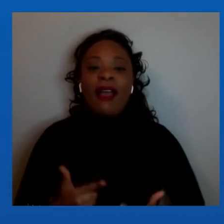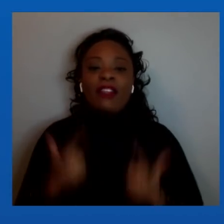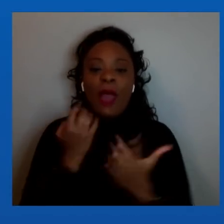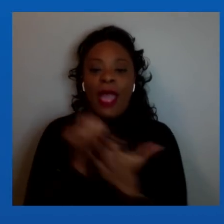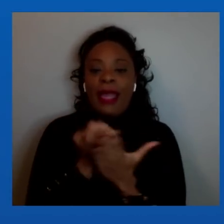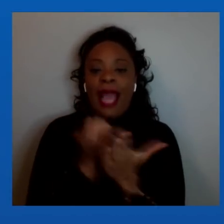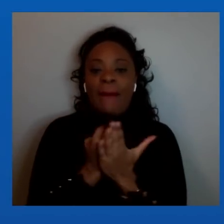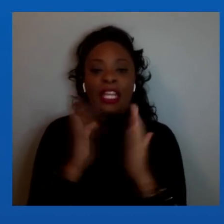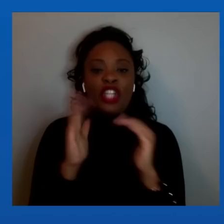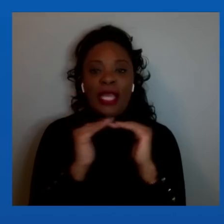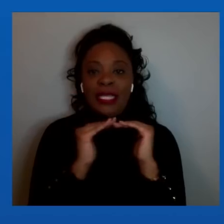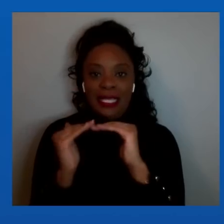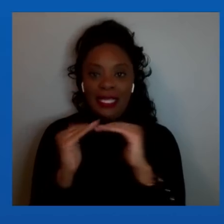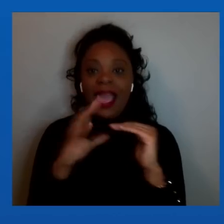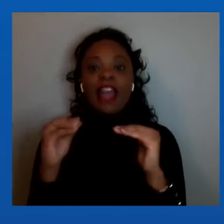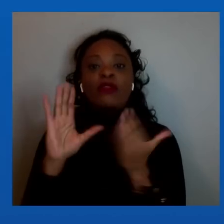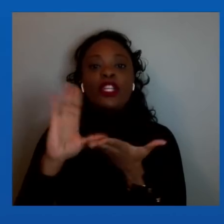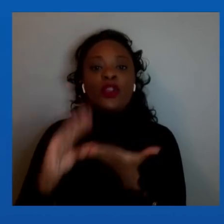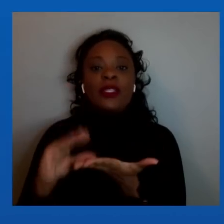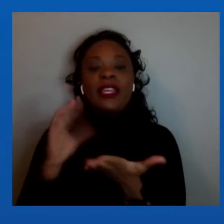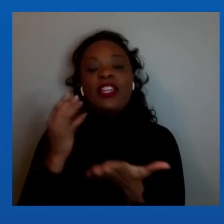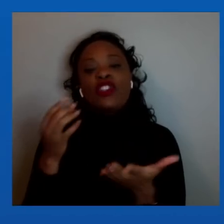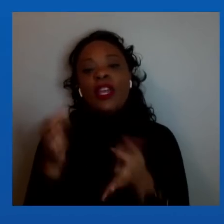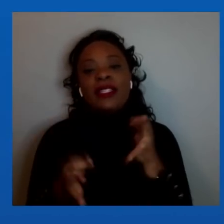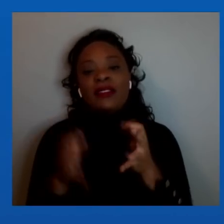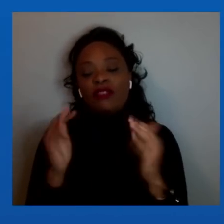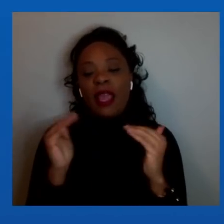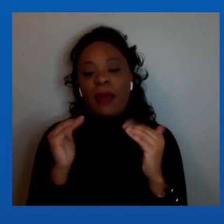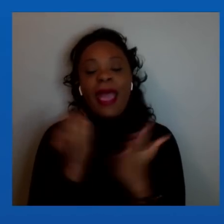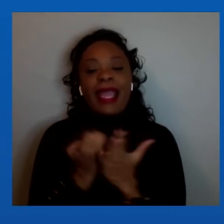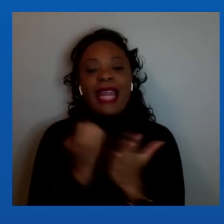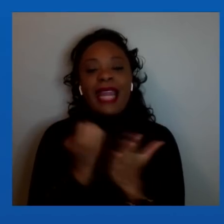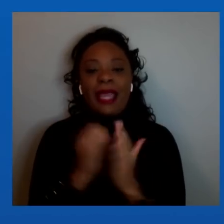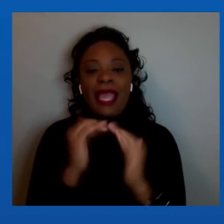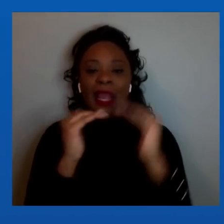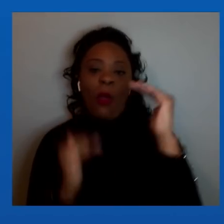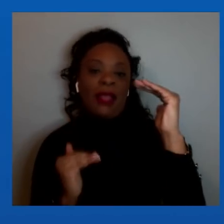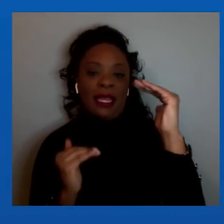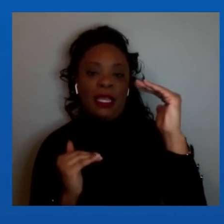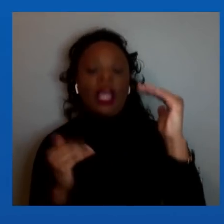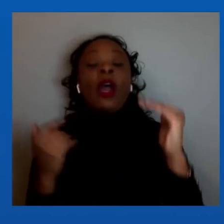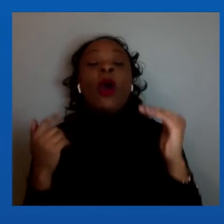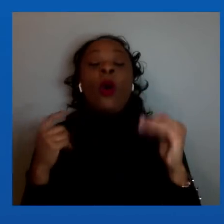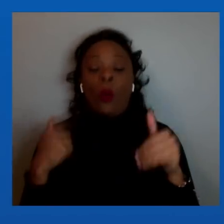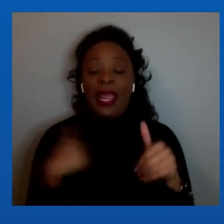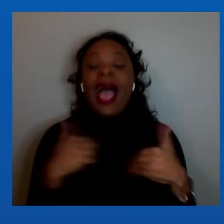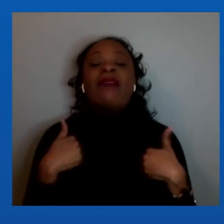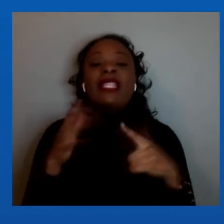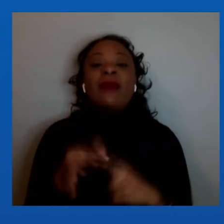and reducing economic inequality. And while we have a special guest who's going to introduce the Vice President,